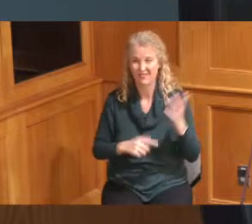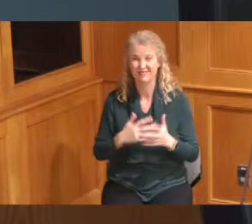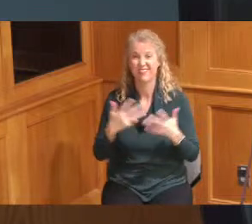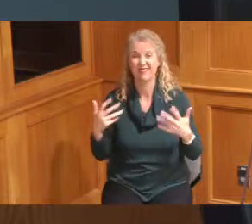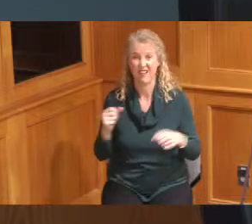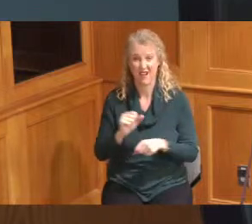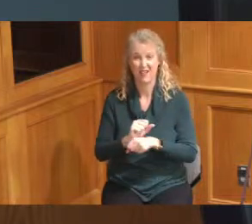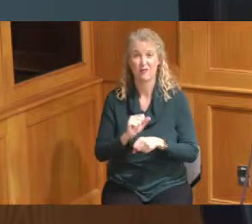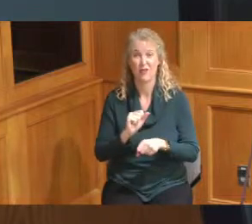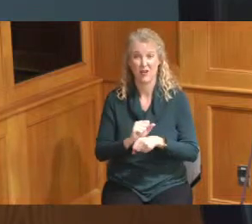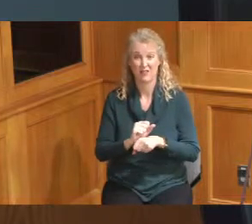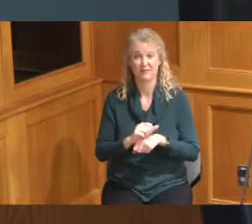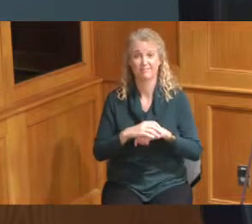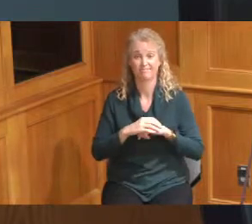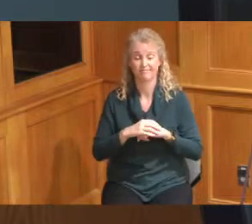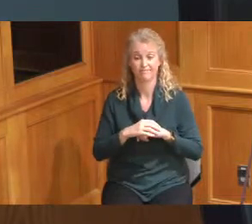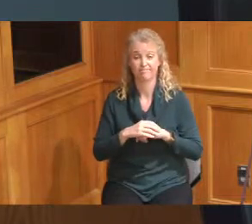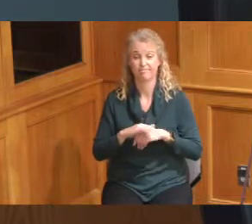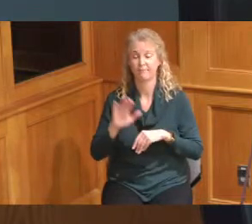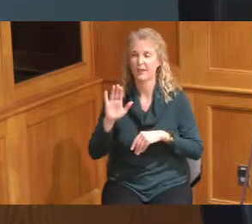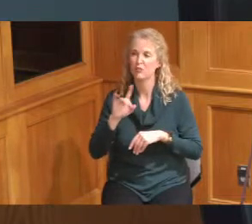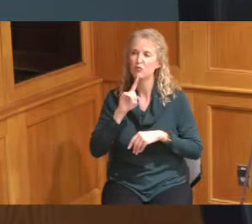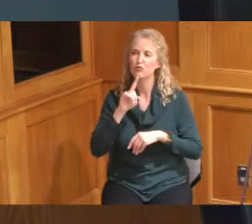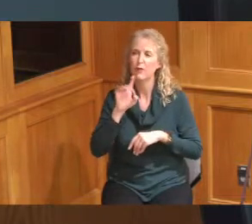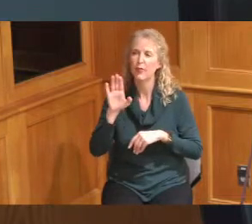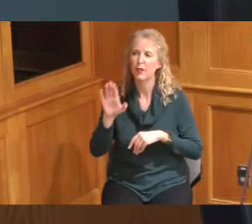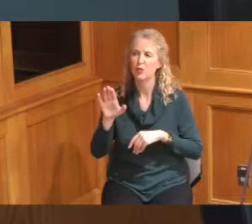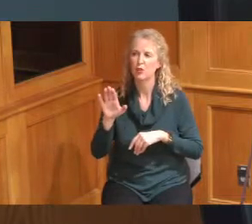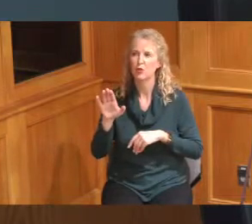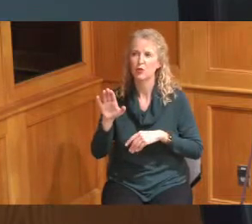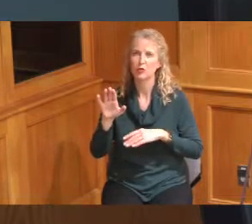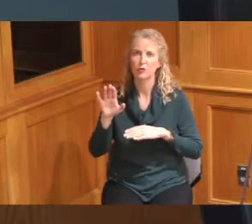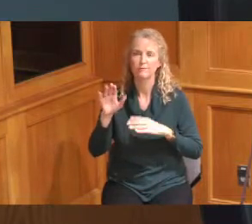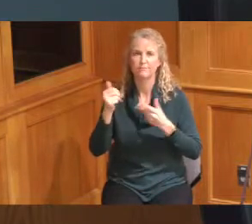and so I applaud you for that and your proactive approach I have never seen someone so proactive